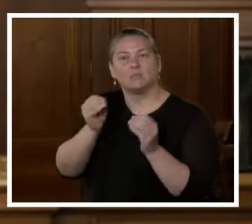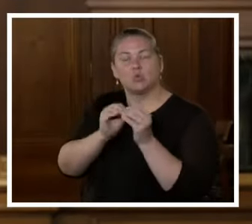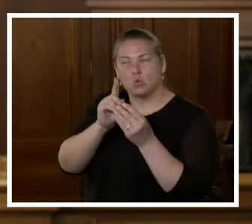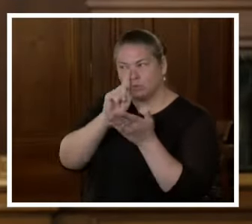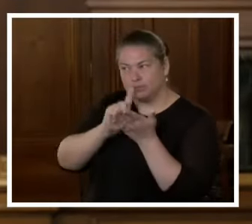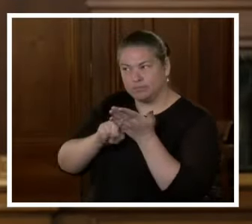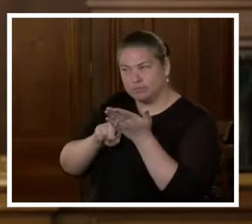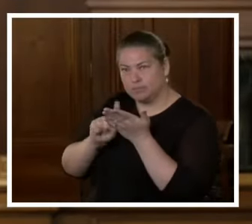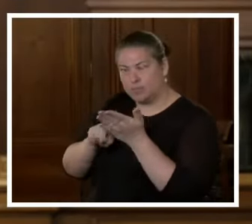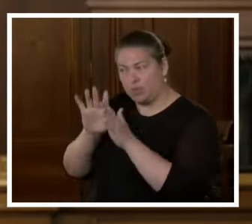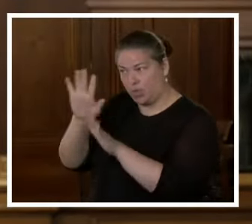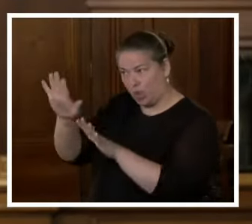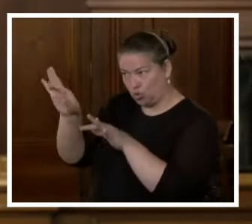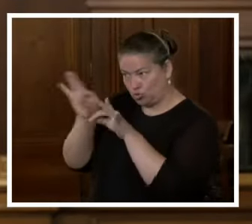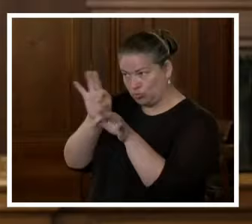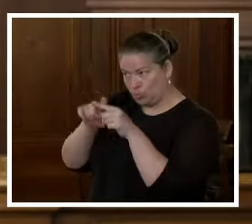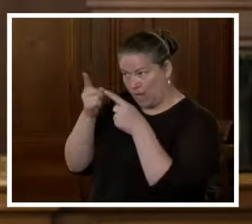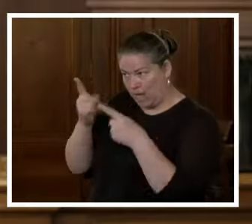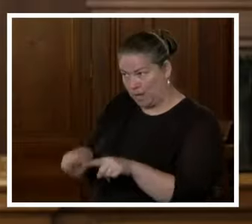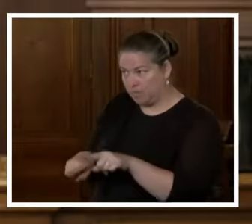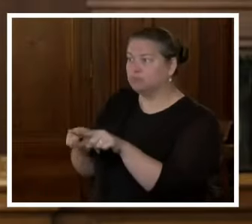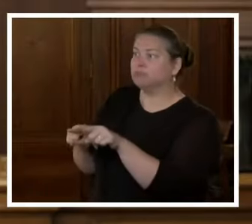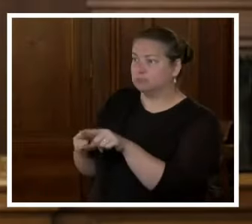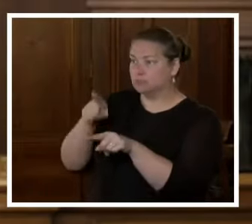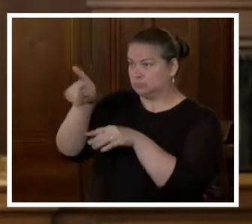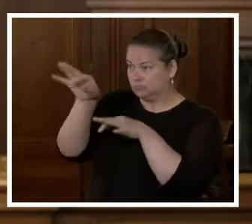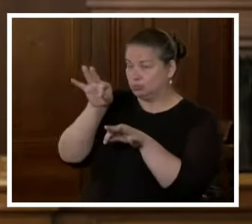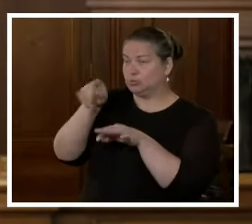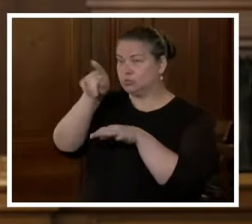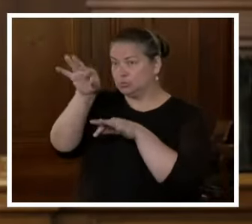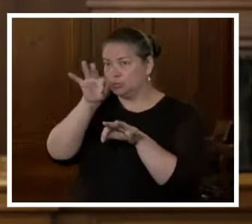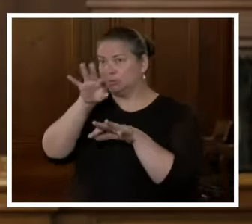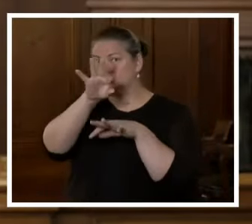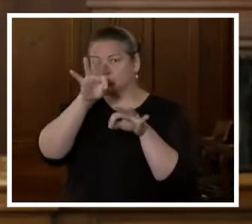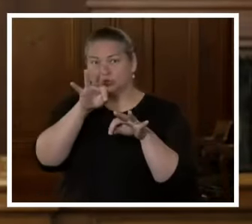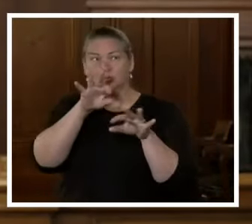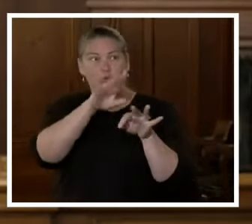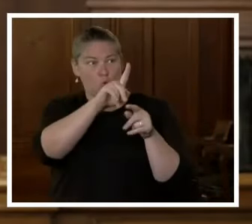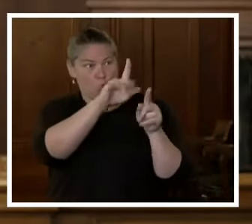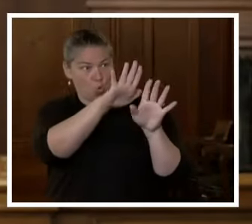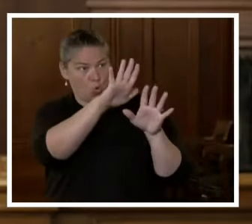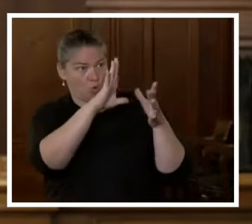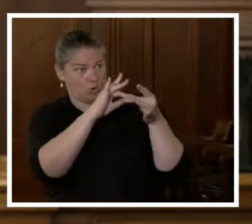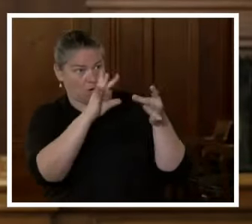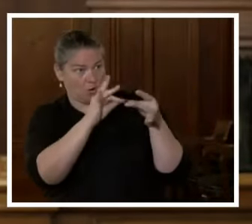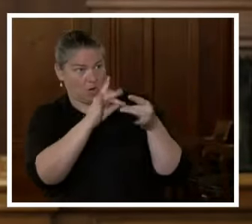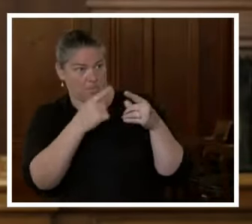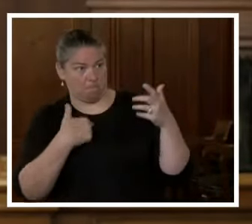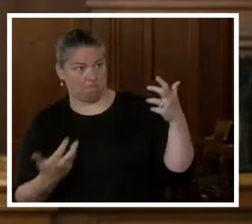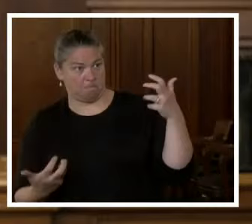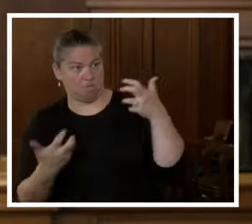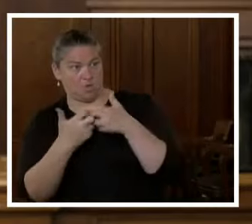THIS IS ONE WHERE I KNOW WE'VE GOT TO BE TRANSPARENT, I KNOW THAT THERE NEEDS TO BE A HIGH